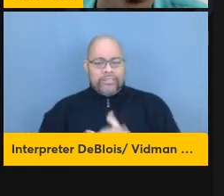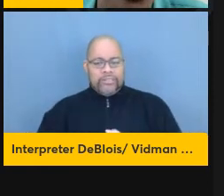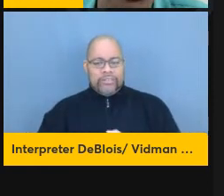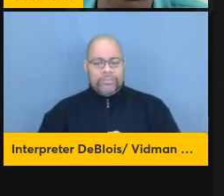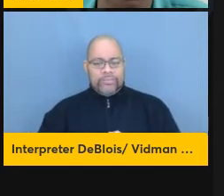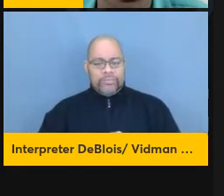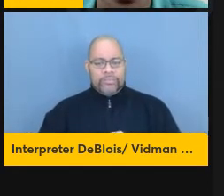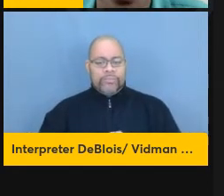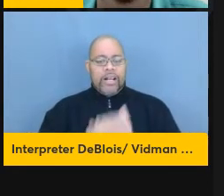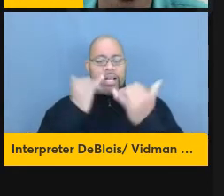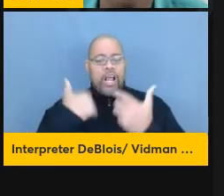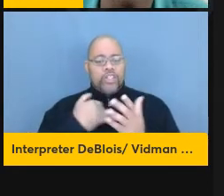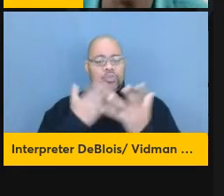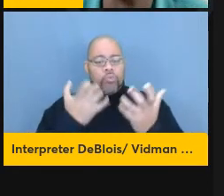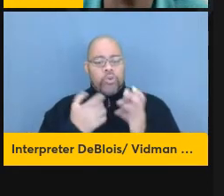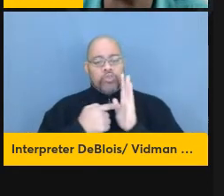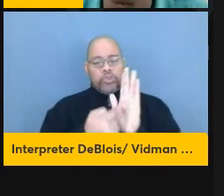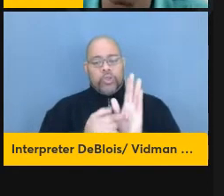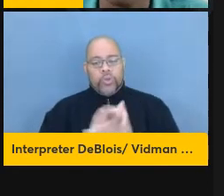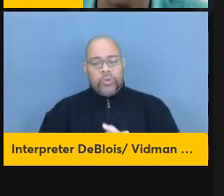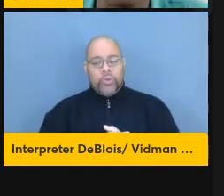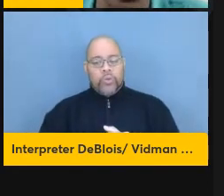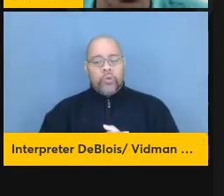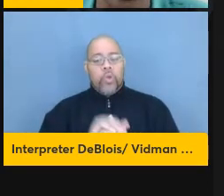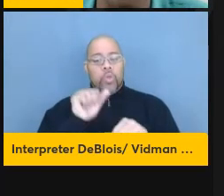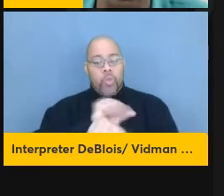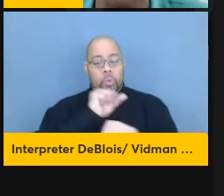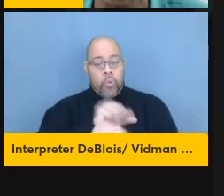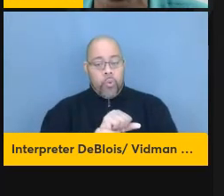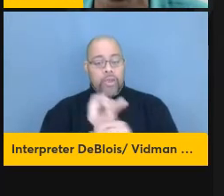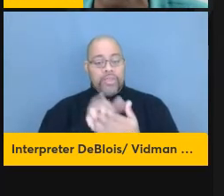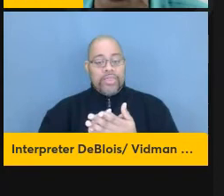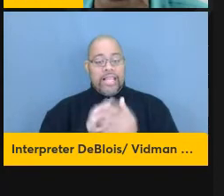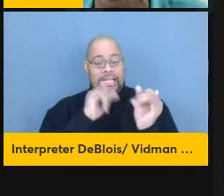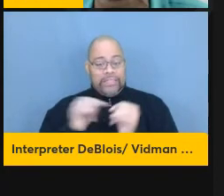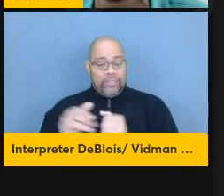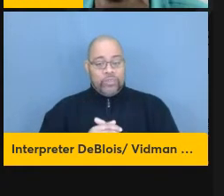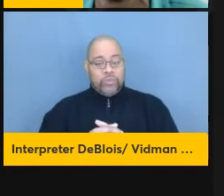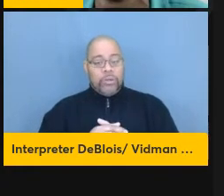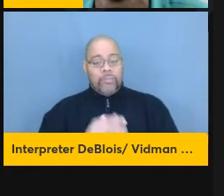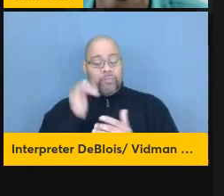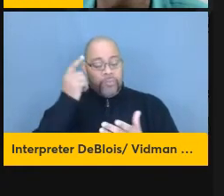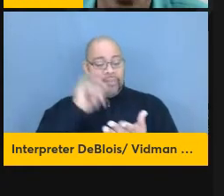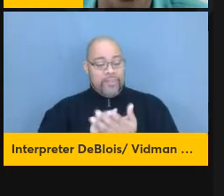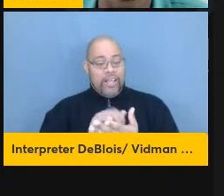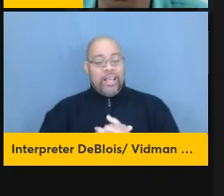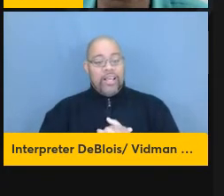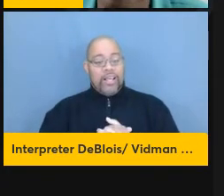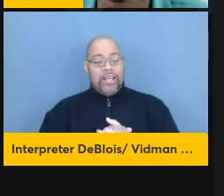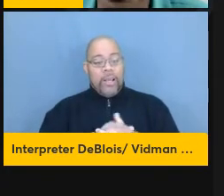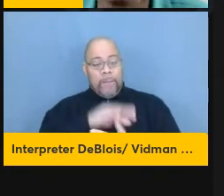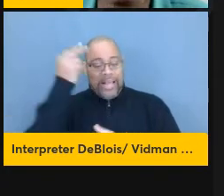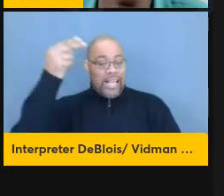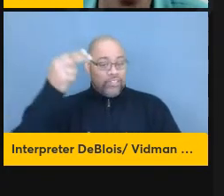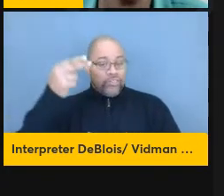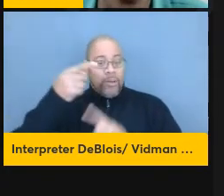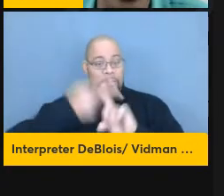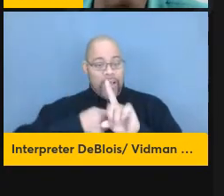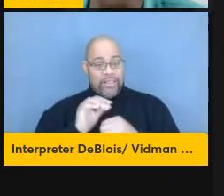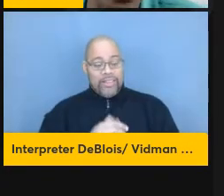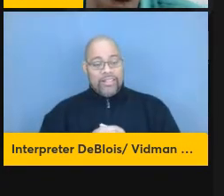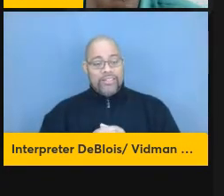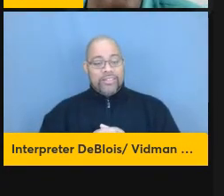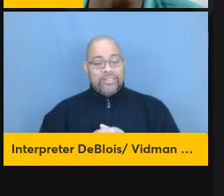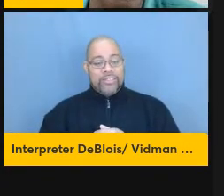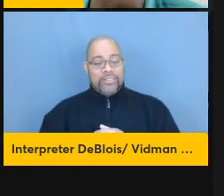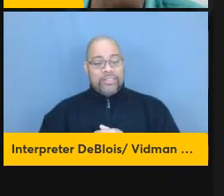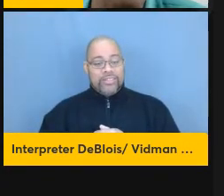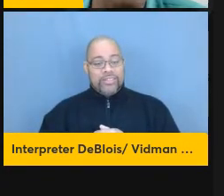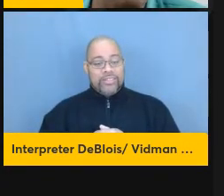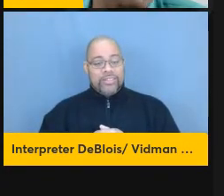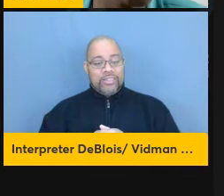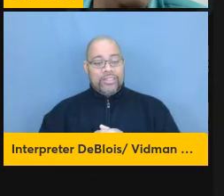now I just want to highlight the the work of these individuals, given that it's Black History Month. Black history, I've been